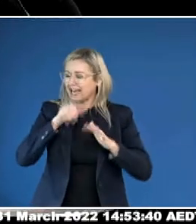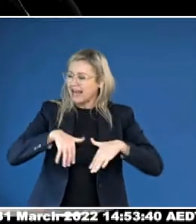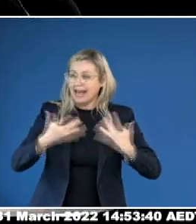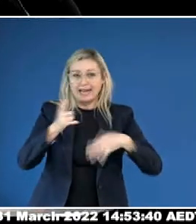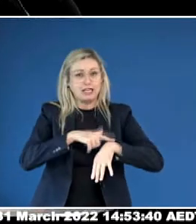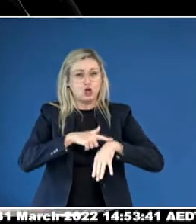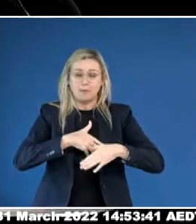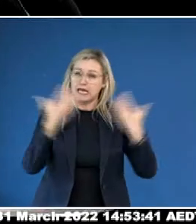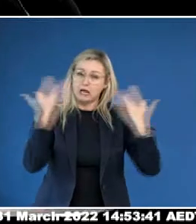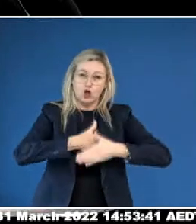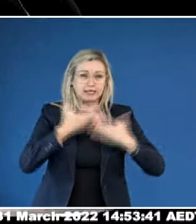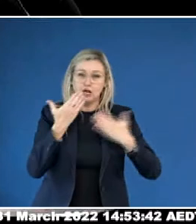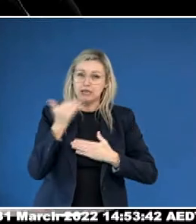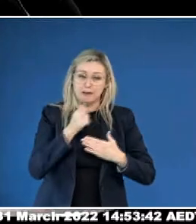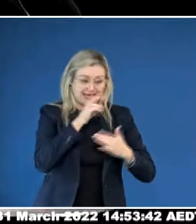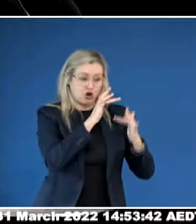So it's not just the definitions.